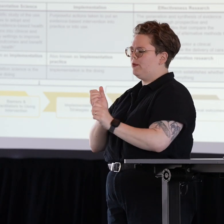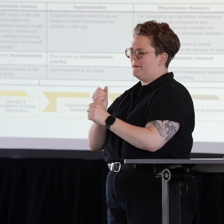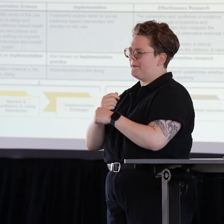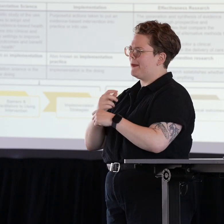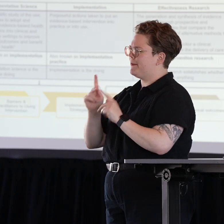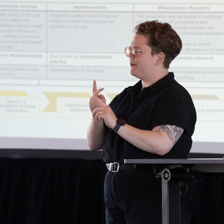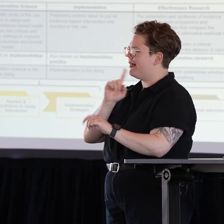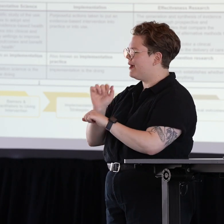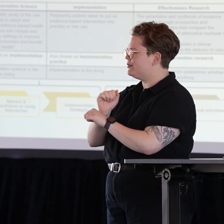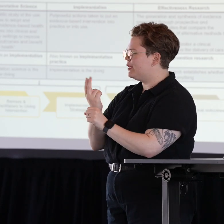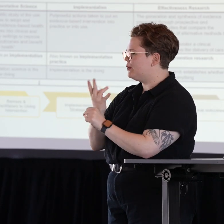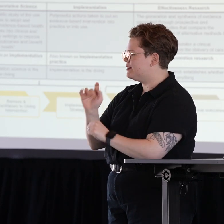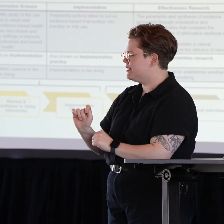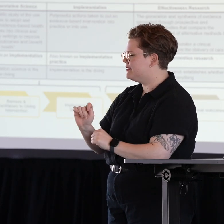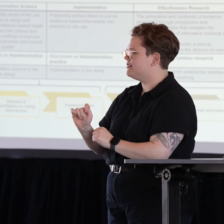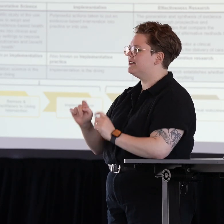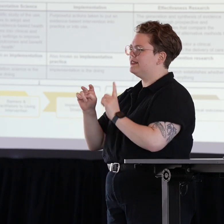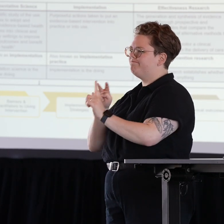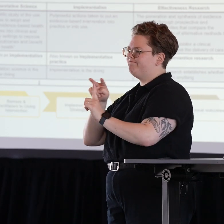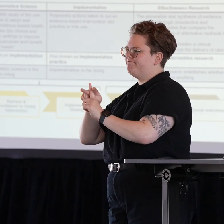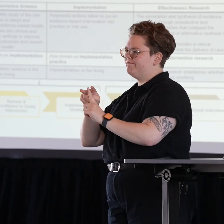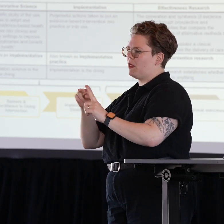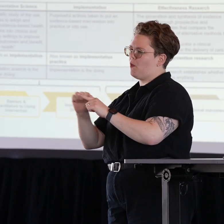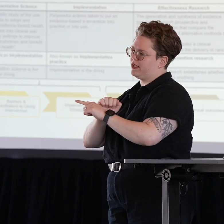this is the sort of known as implementation practice. Then